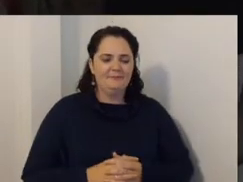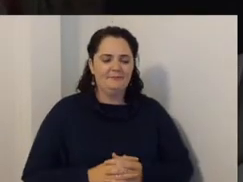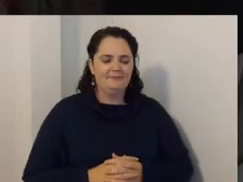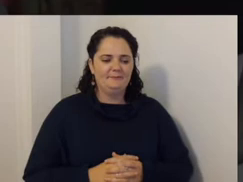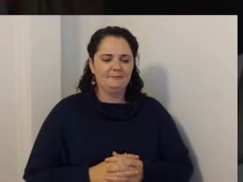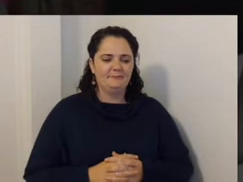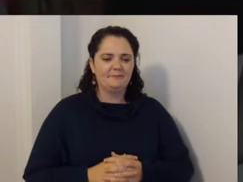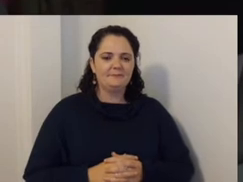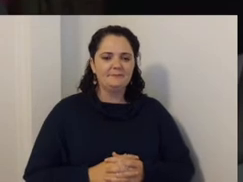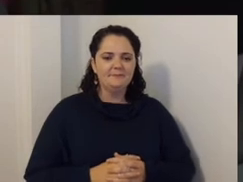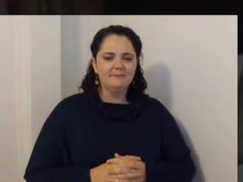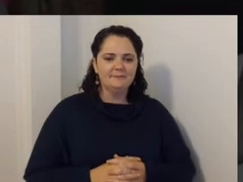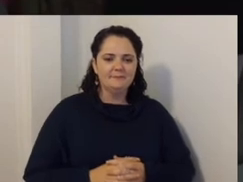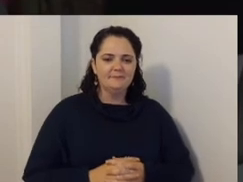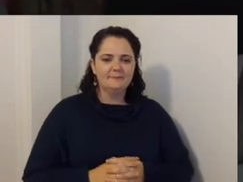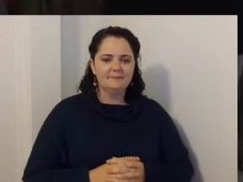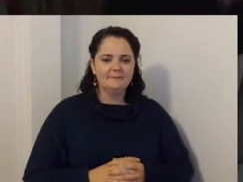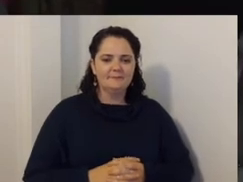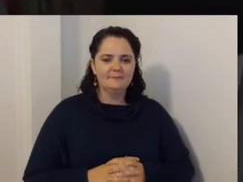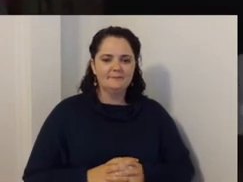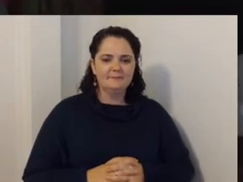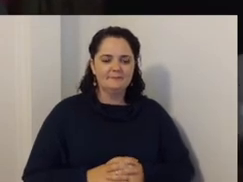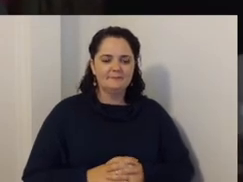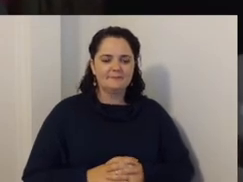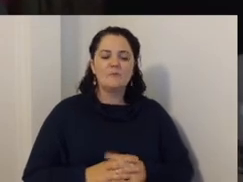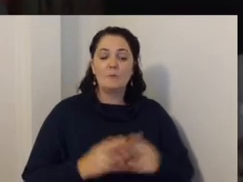going to have the two of you move towards the front of the stage a little bit like right there